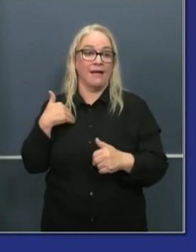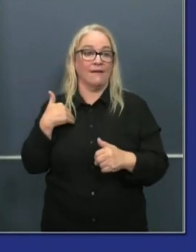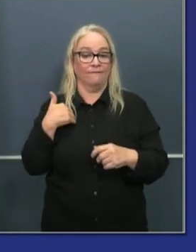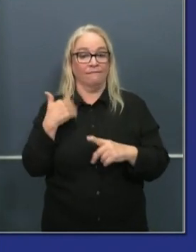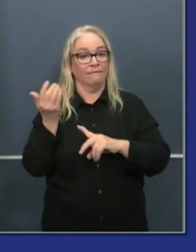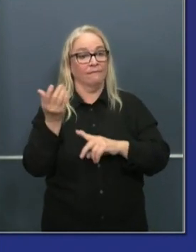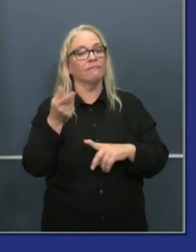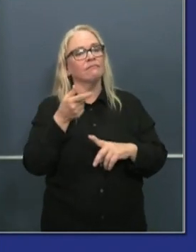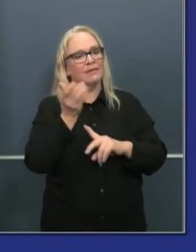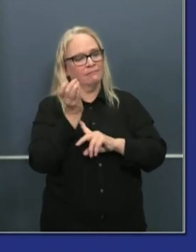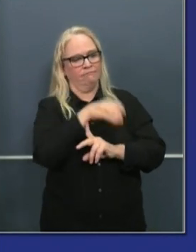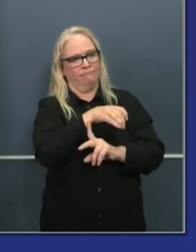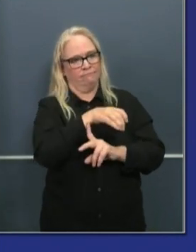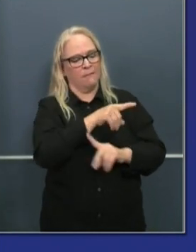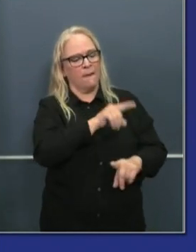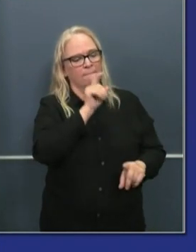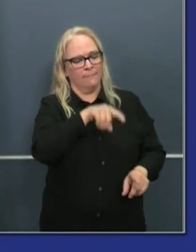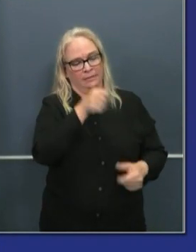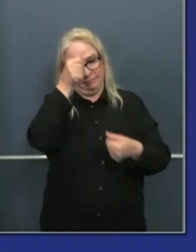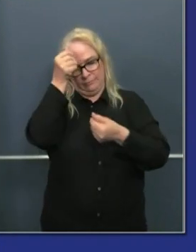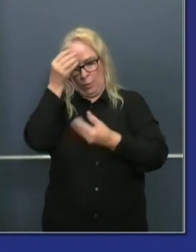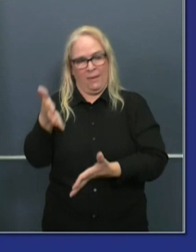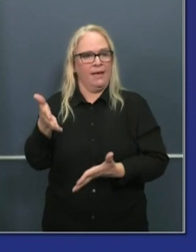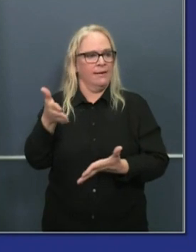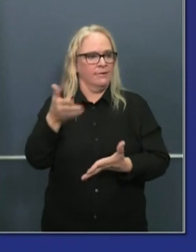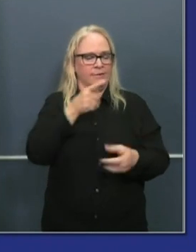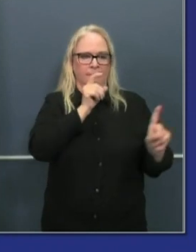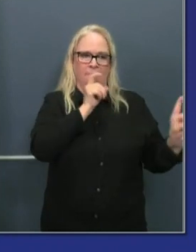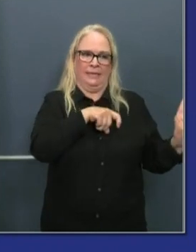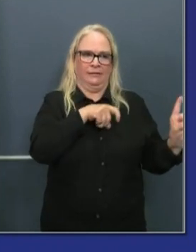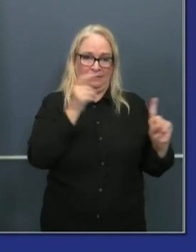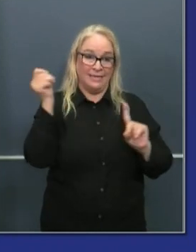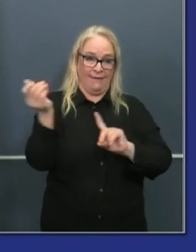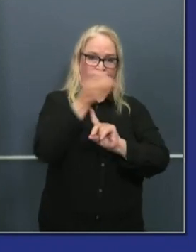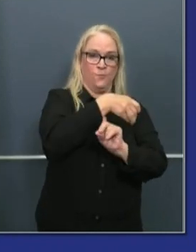WE WILL HAVE THESE AGENCIES AND DEPARTMENTS THAT THE GOVERNOR MENTIONED LEVERAGE THEIR